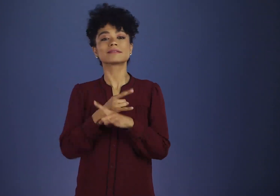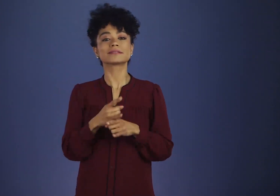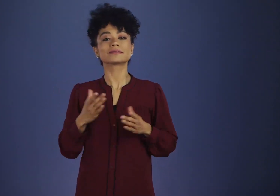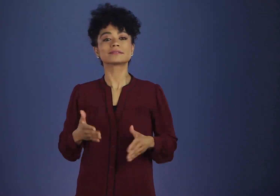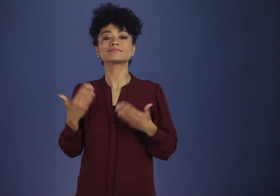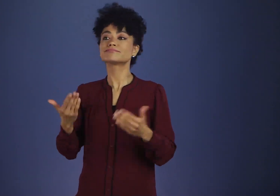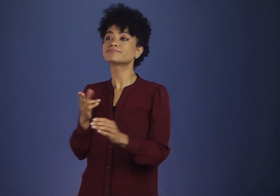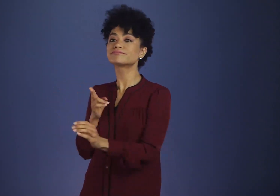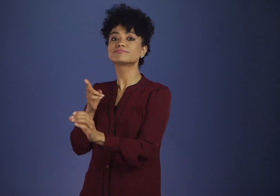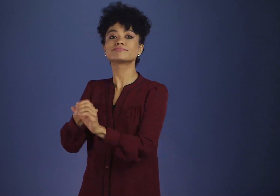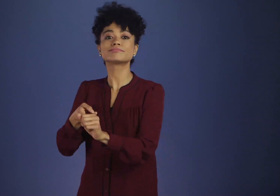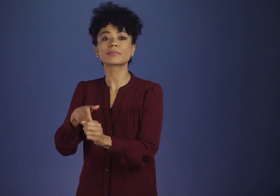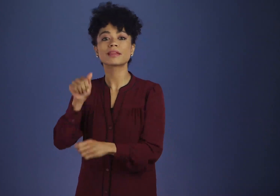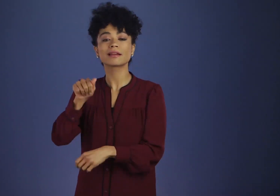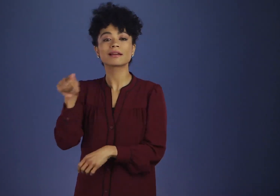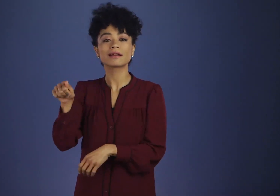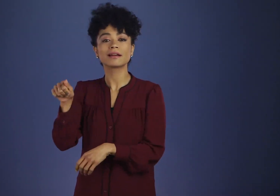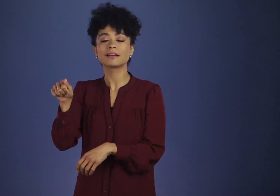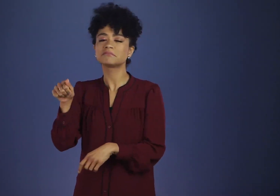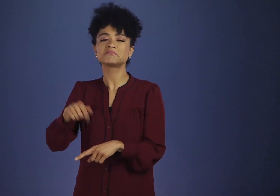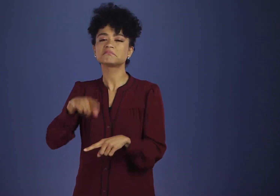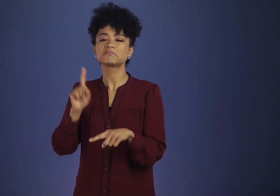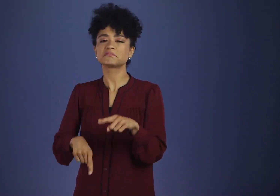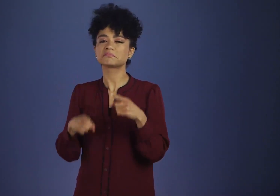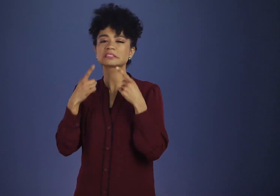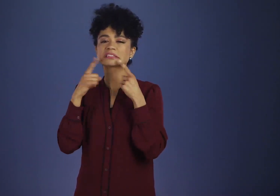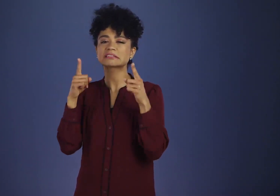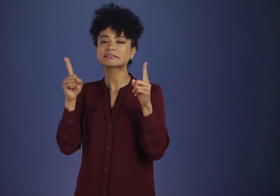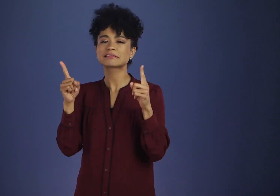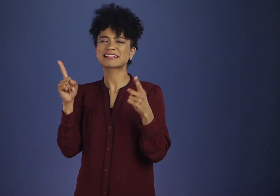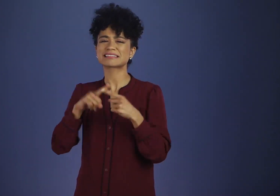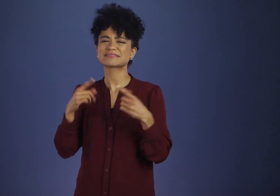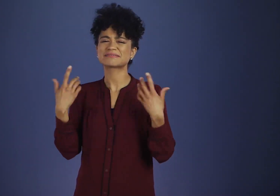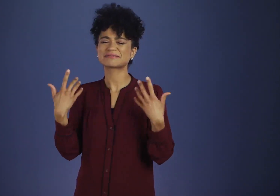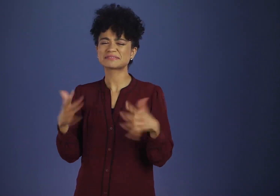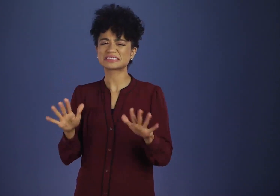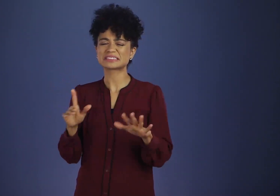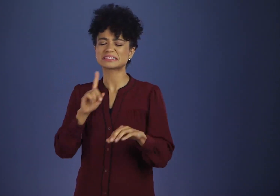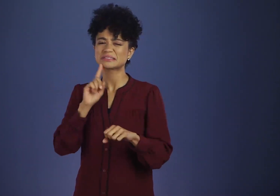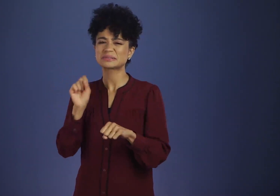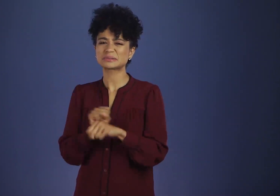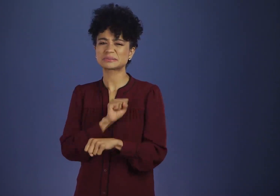We know that little good can come to any alcoholic who joins A.A. unless he has first